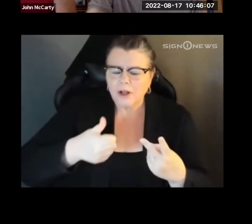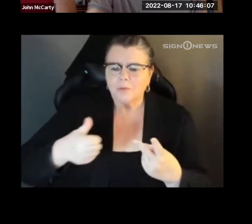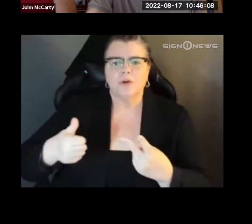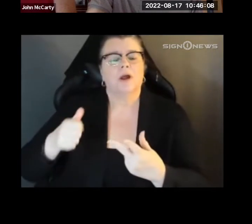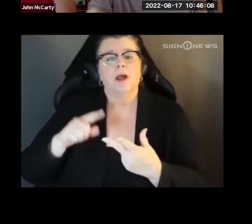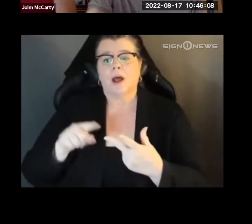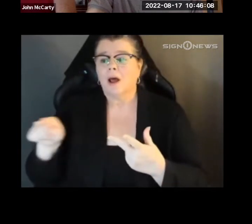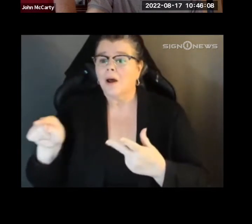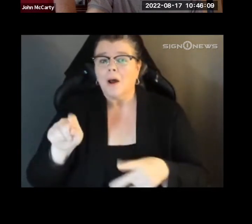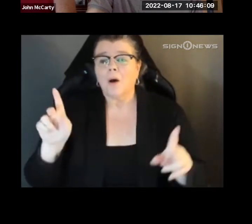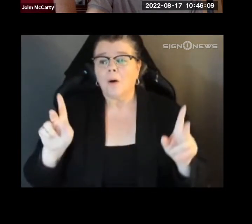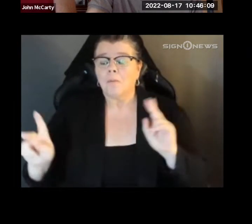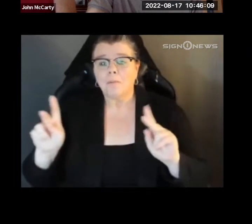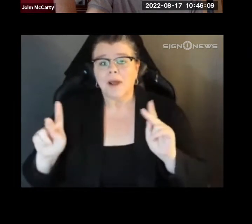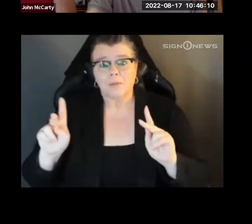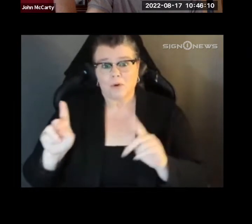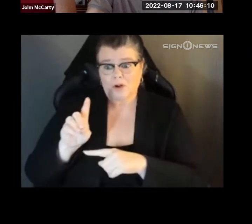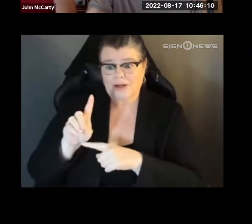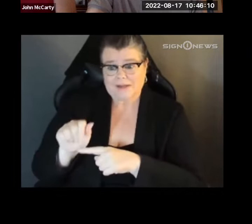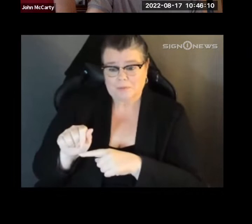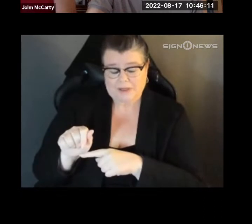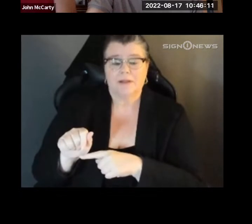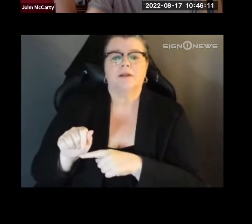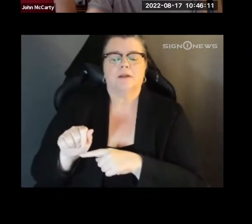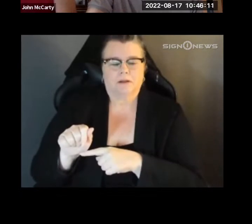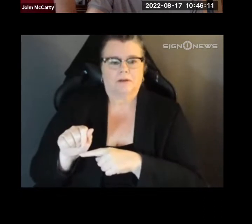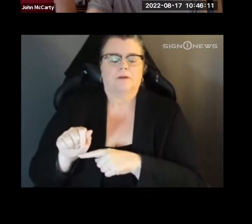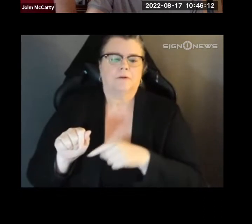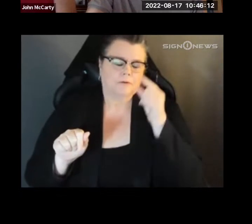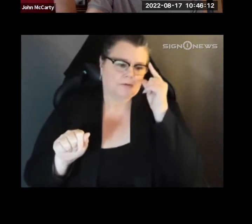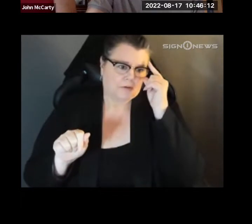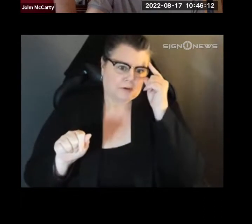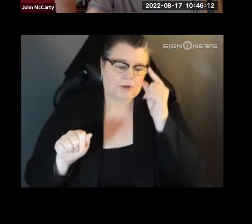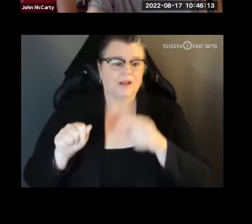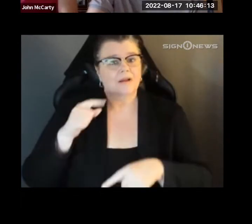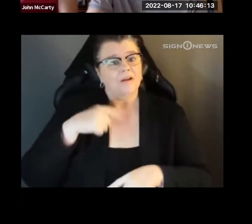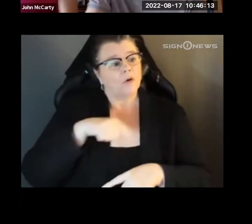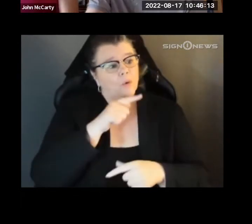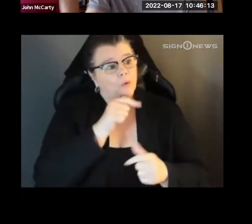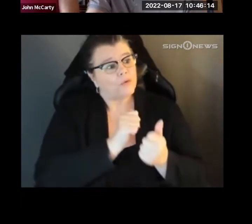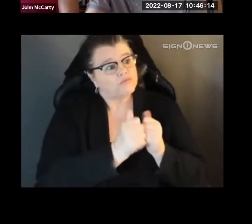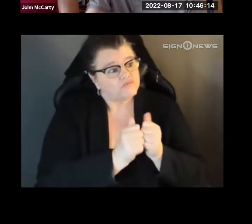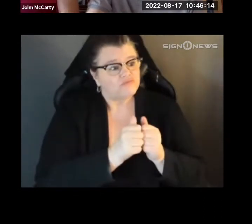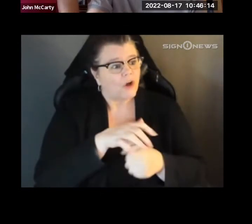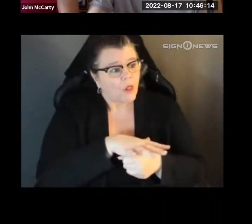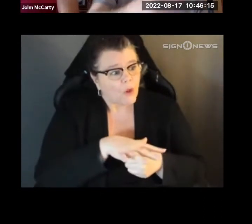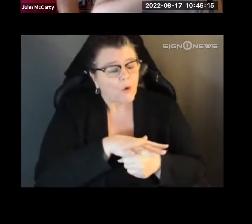not a priority of candidates running for office whether local state or national blue